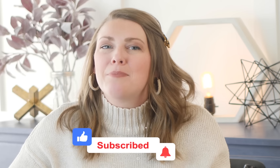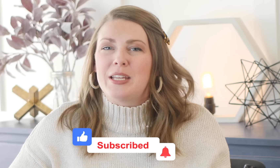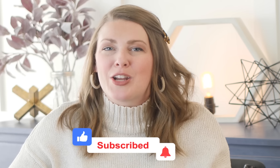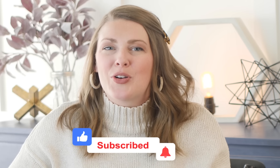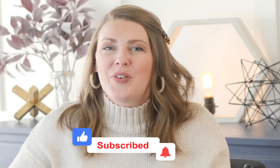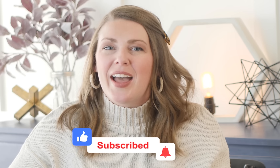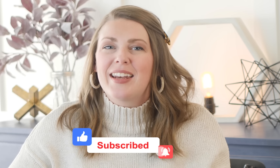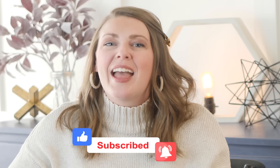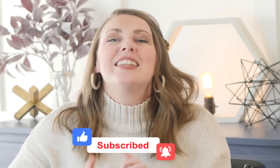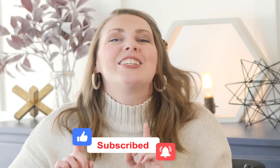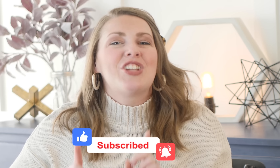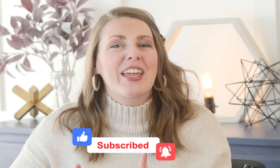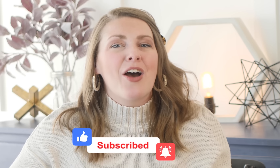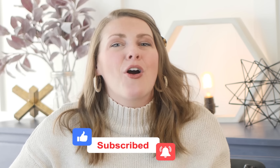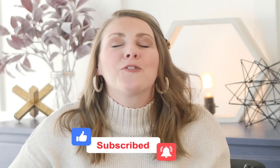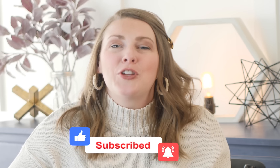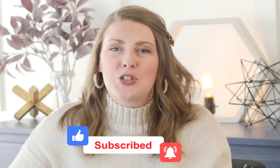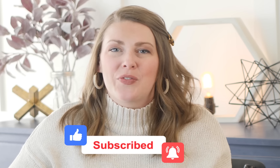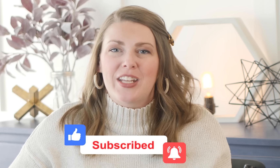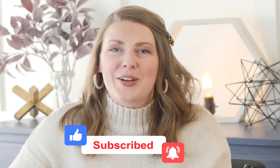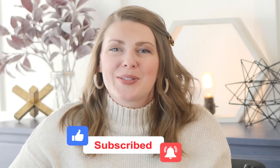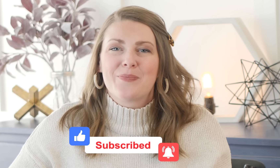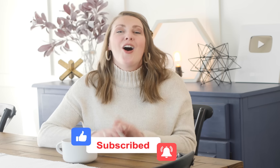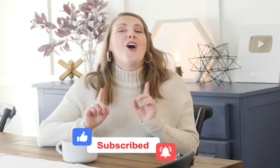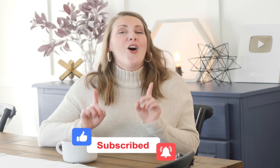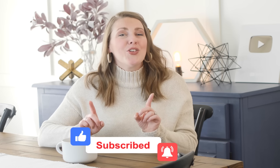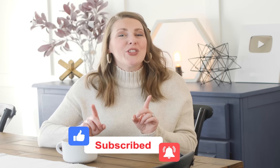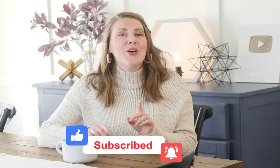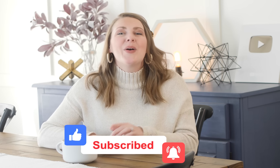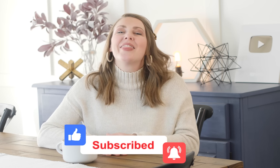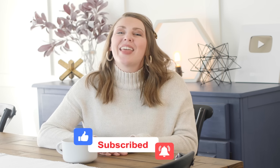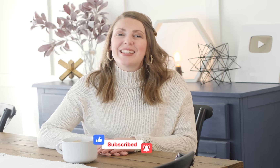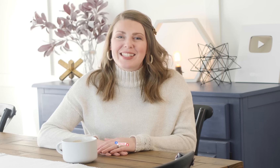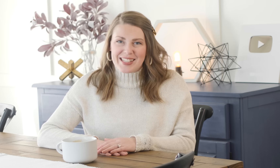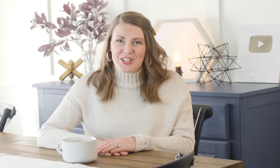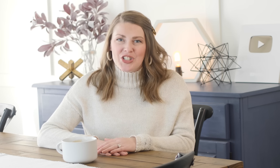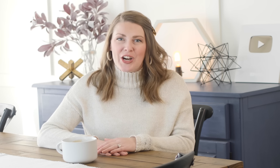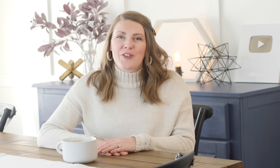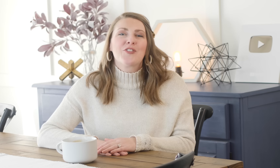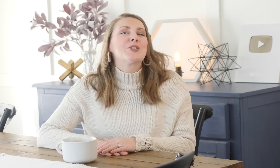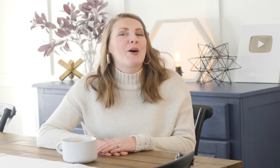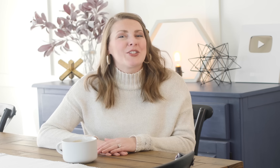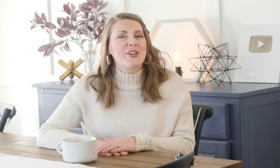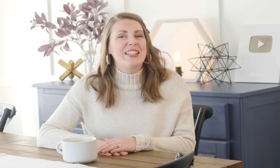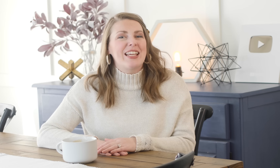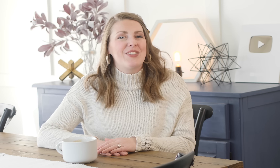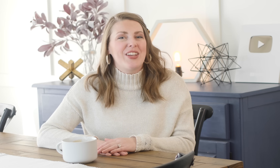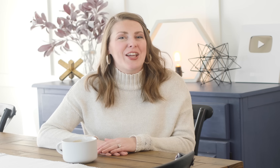be notified to check out our future videos. Also, thanks to Skillshare for sponsoring today's video.